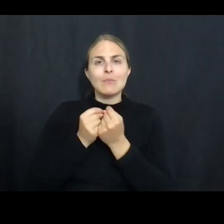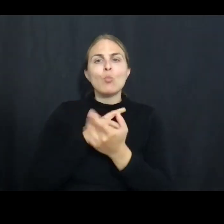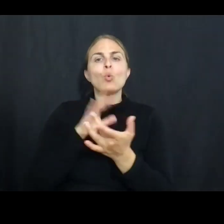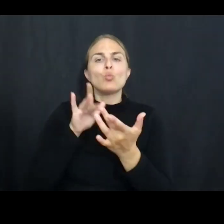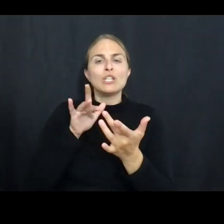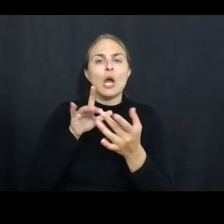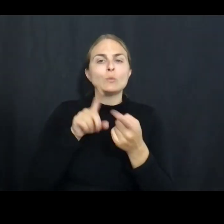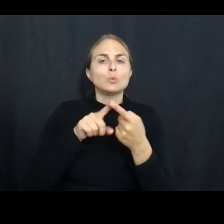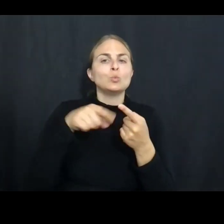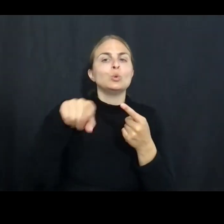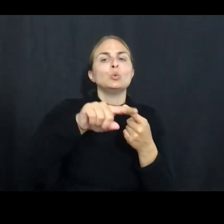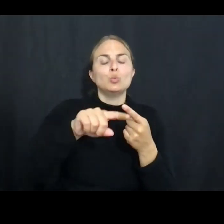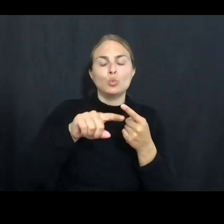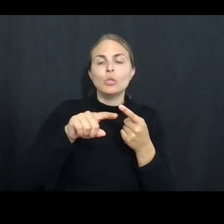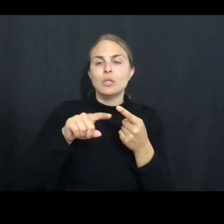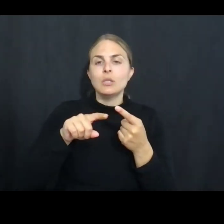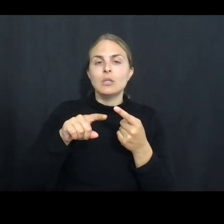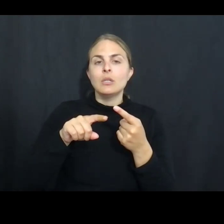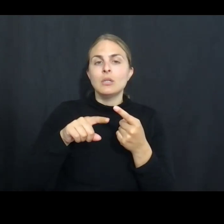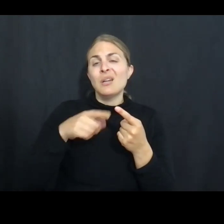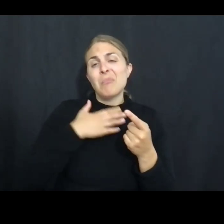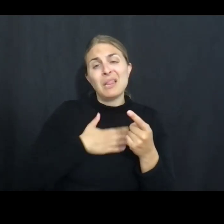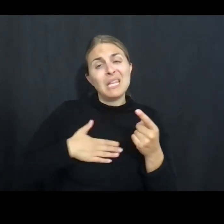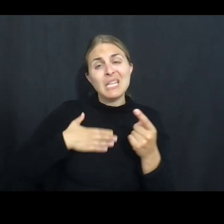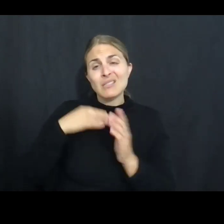and again, just please be honest. We have made changes